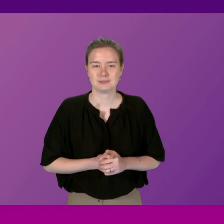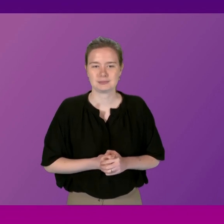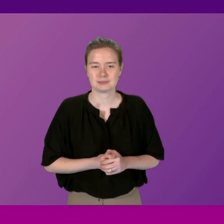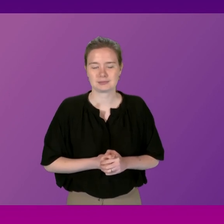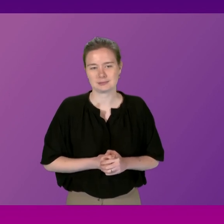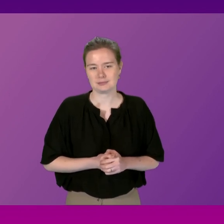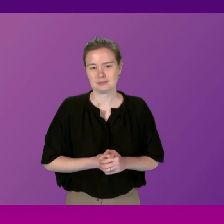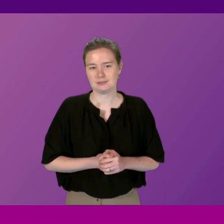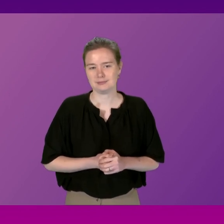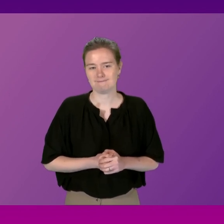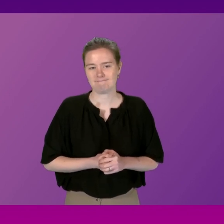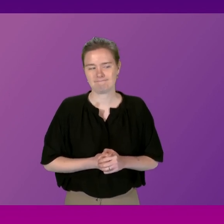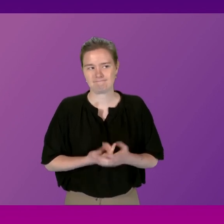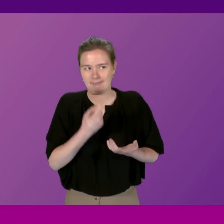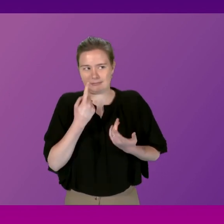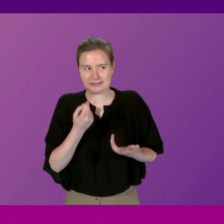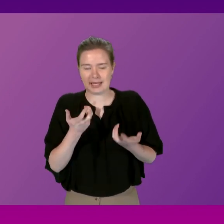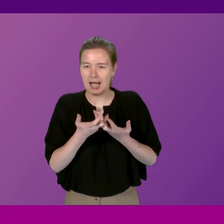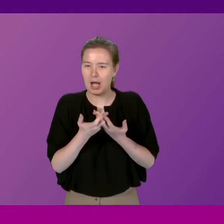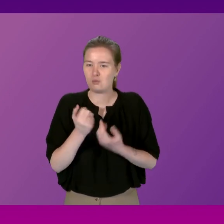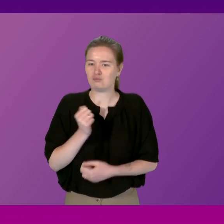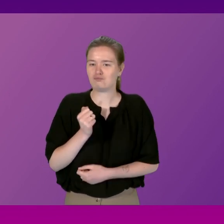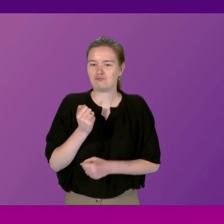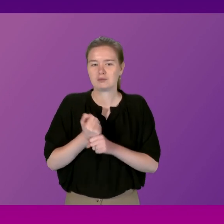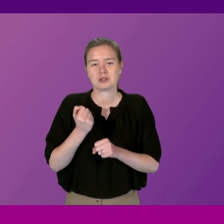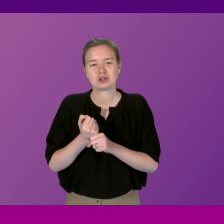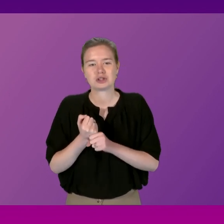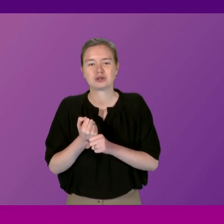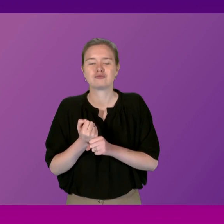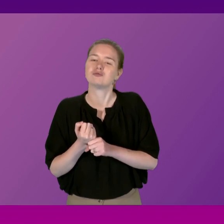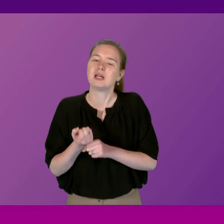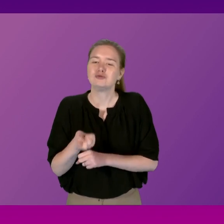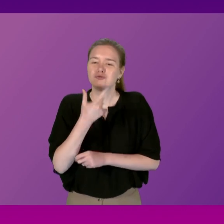I fail to see how the Government cannot mention Scotland’s drug deaths crisis.